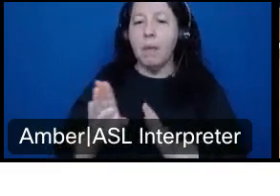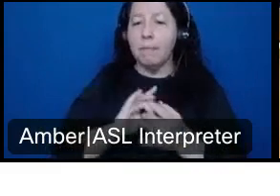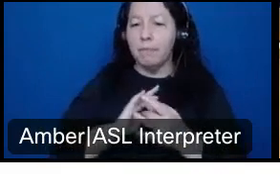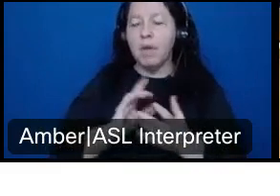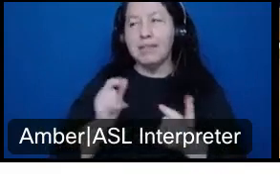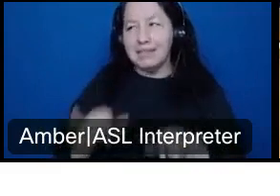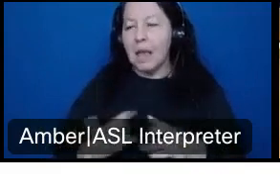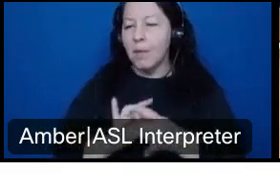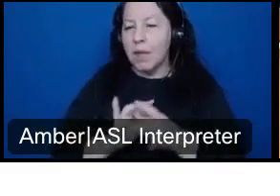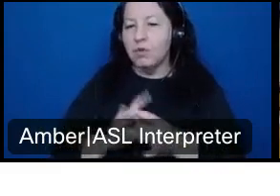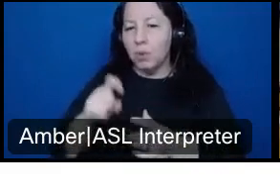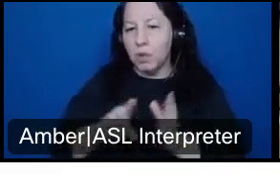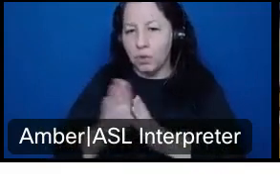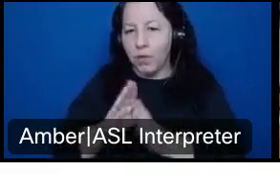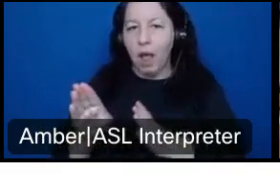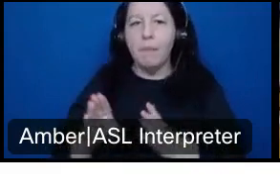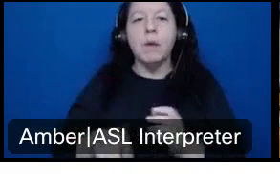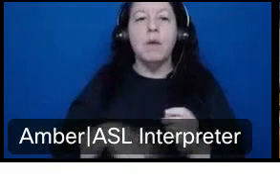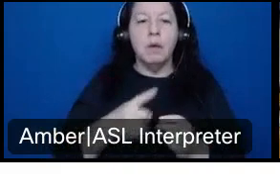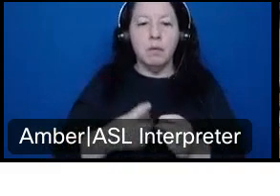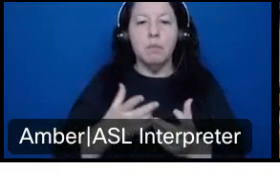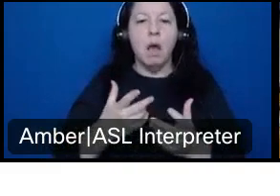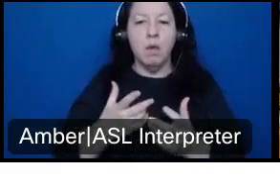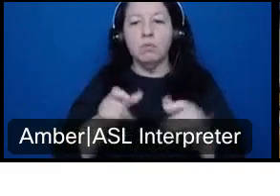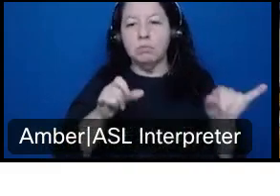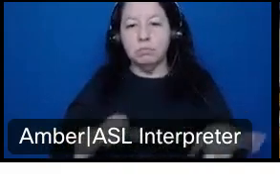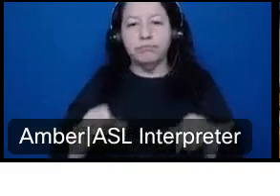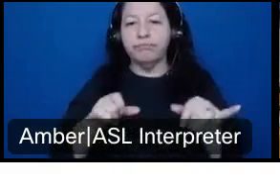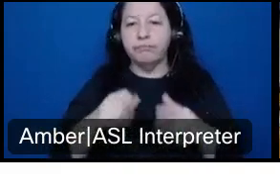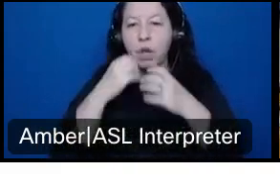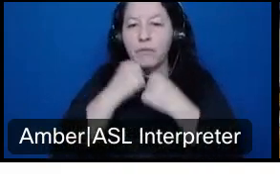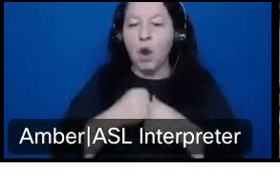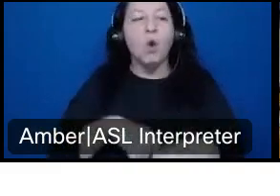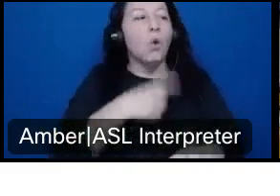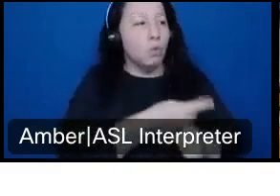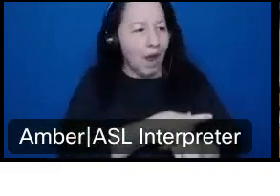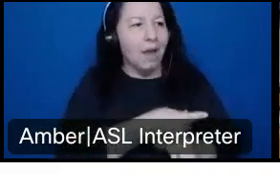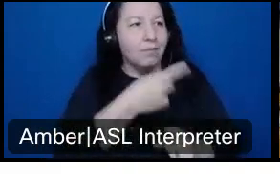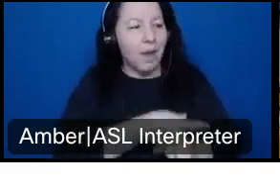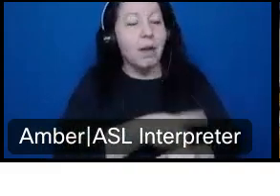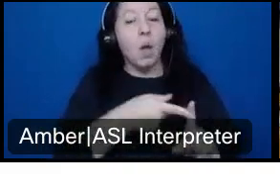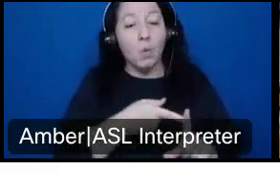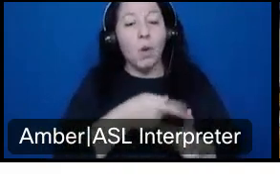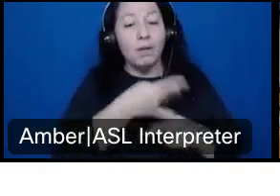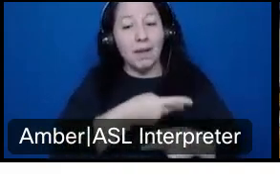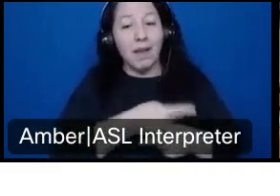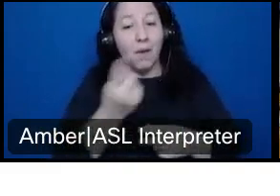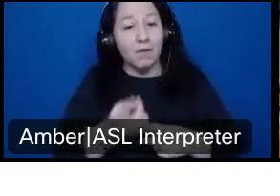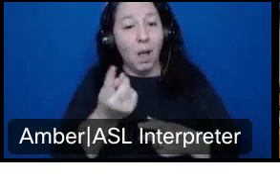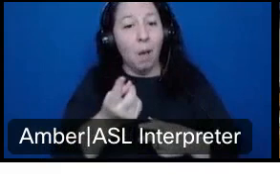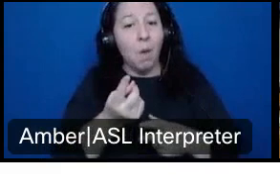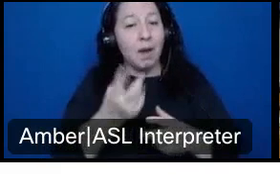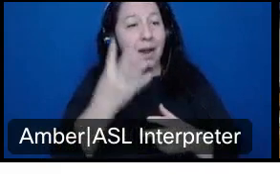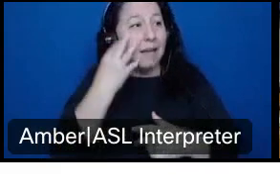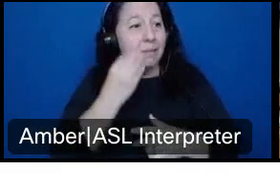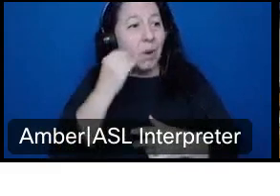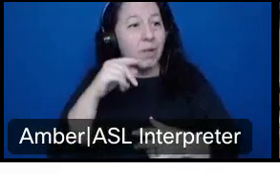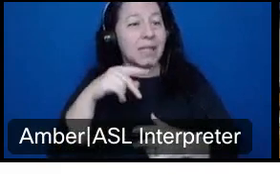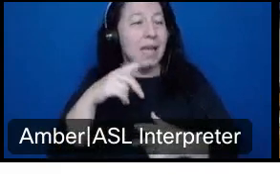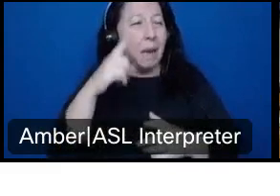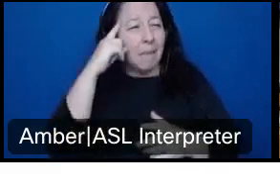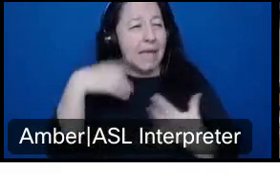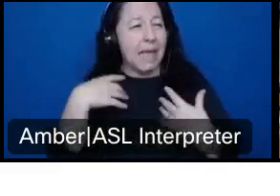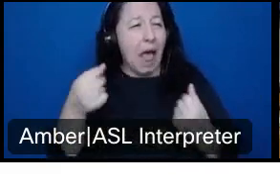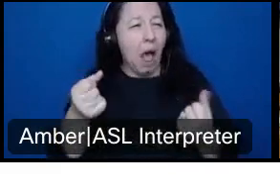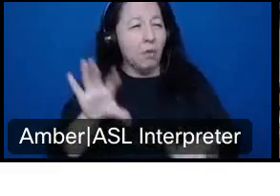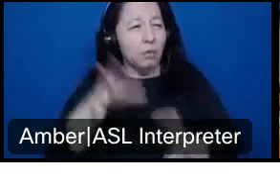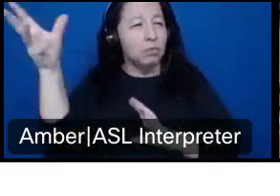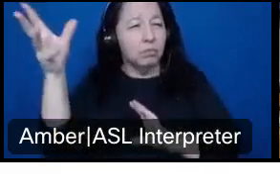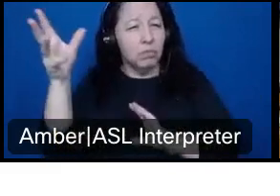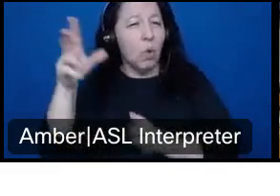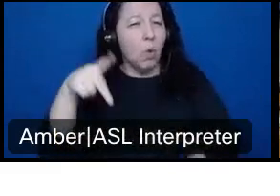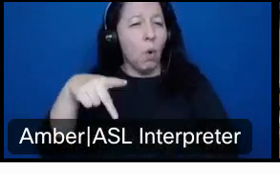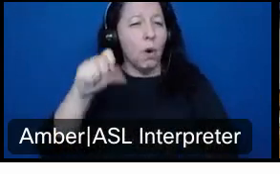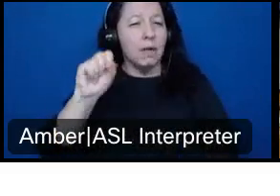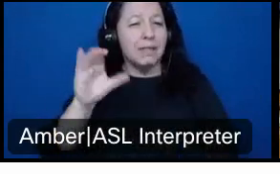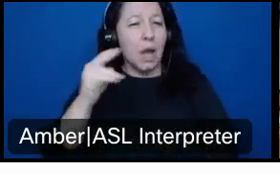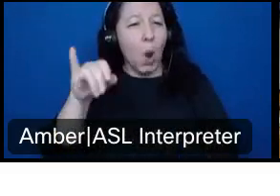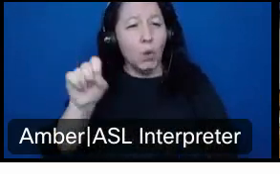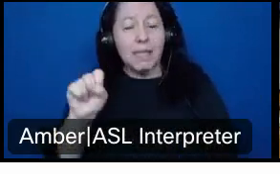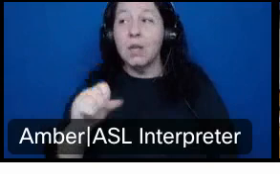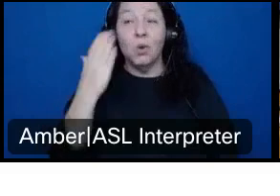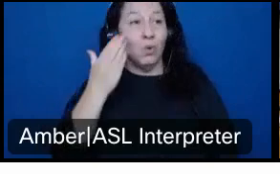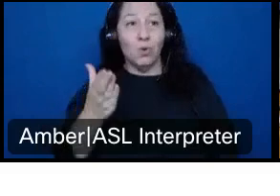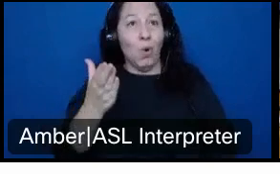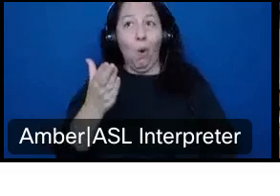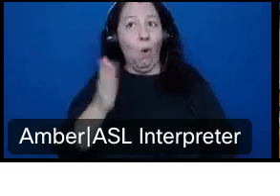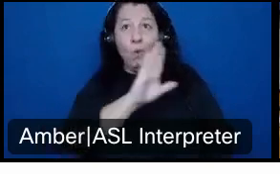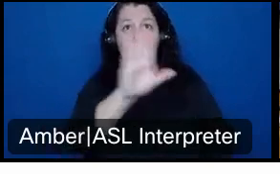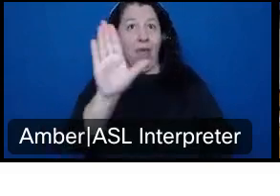Yes, and and I, you know, again, WH, when you're when you're taking care of someone, especially in psychosis, you don't know what they think you're trying to do right? Or what horrible idea they have in their head.